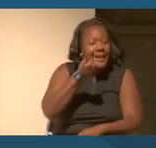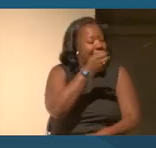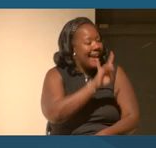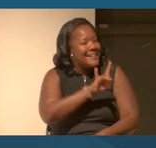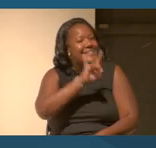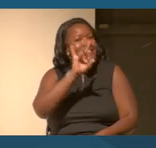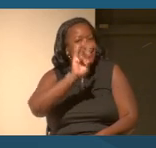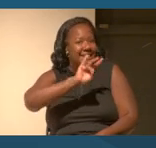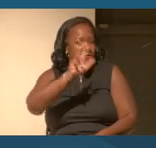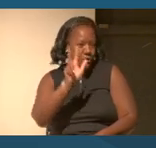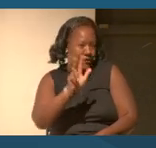1873.